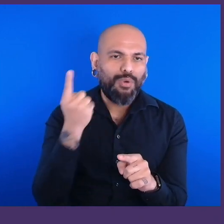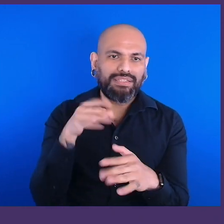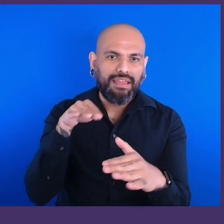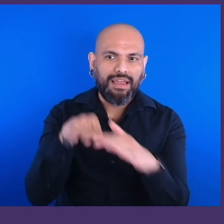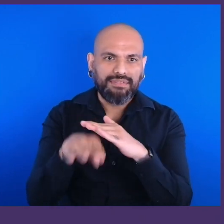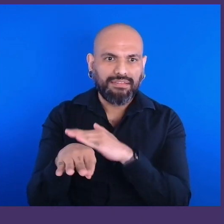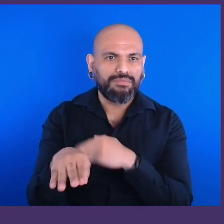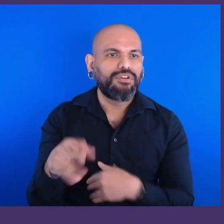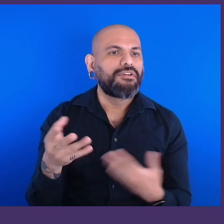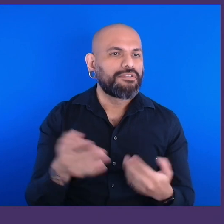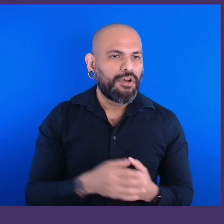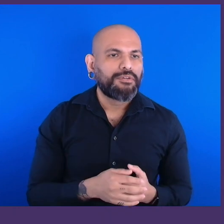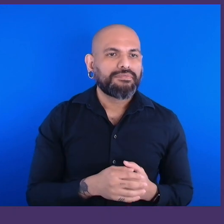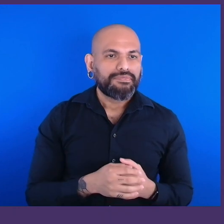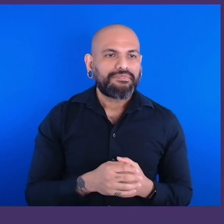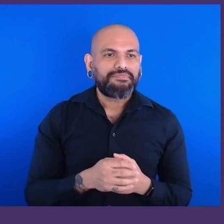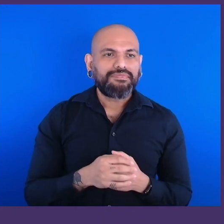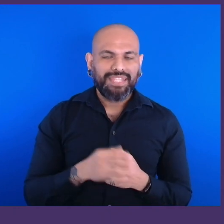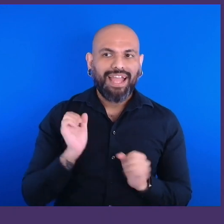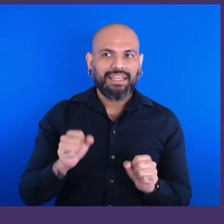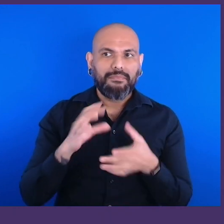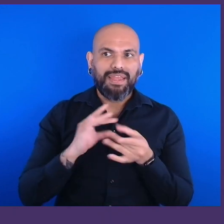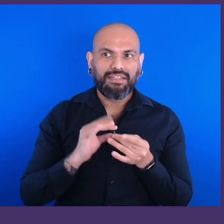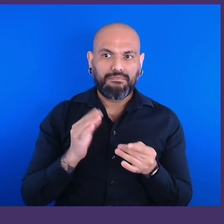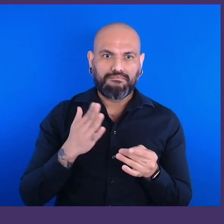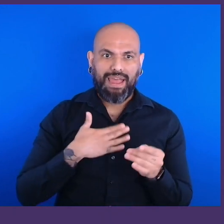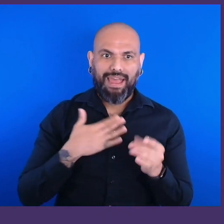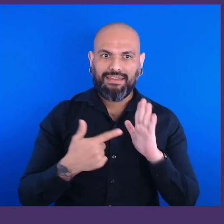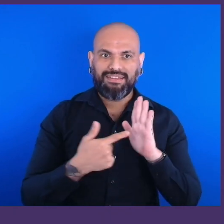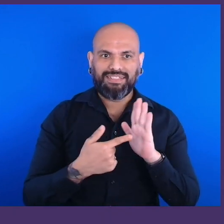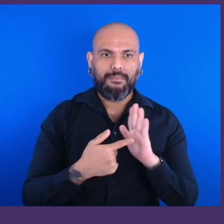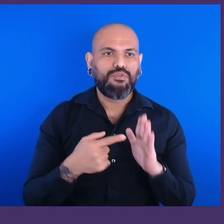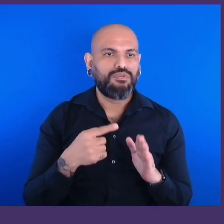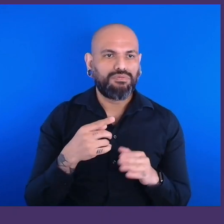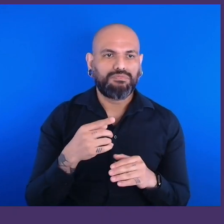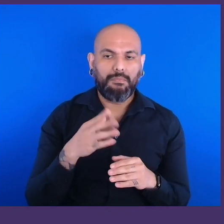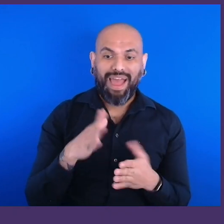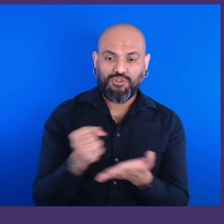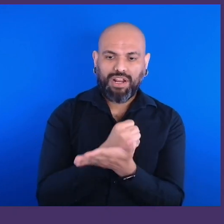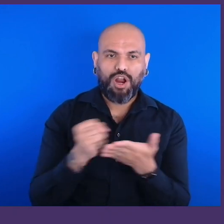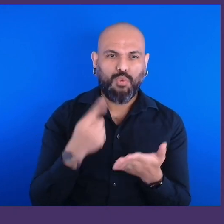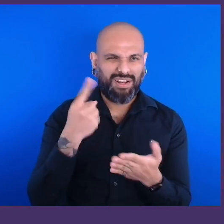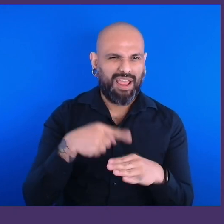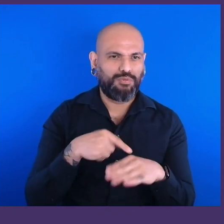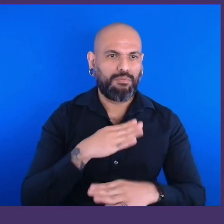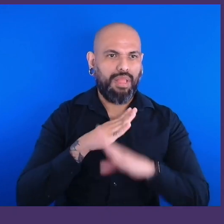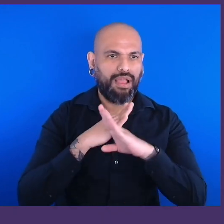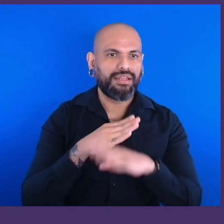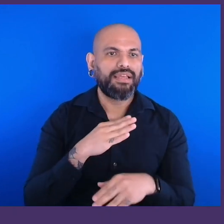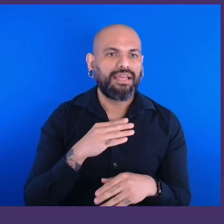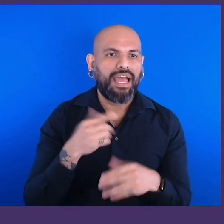Something that happened to me is my credit card was blocked and I wanted to get it unblocked and the bank branch said, "Okay."